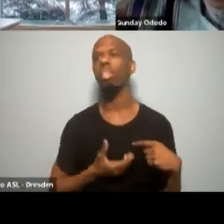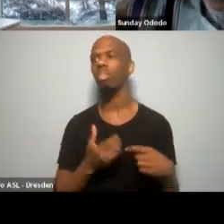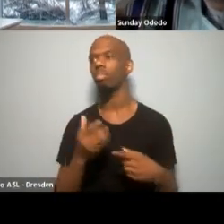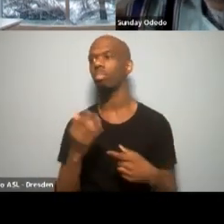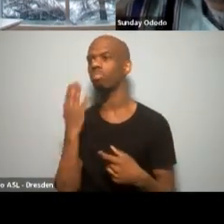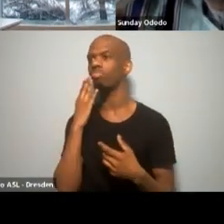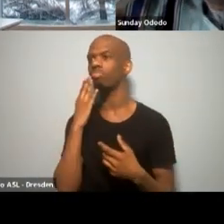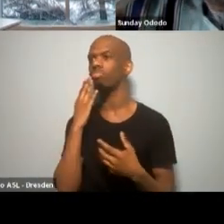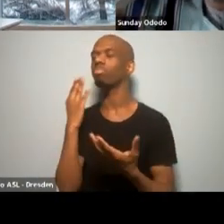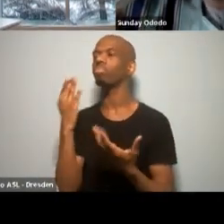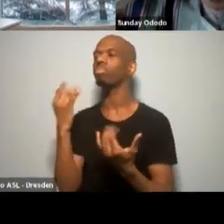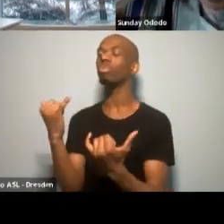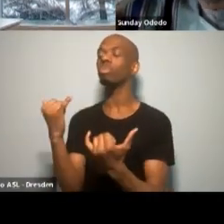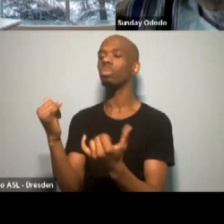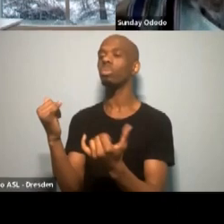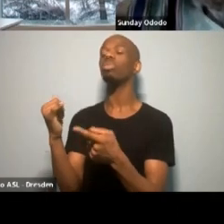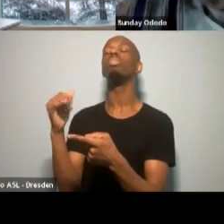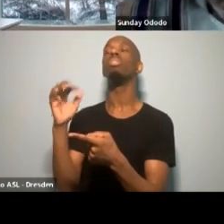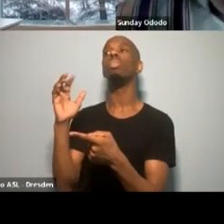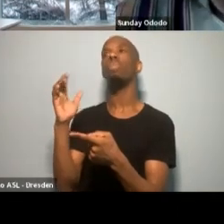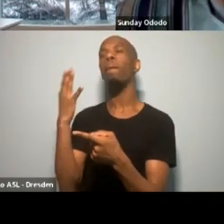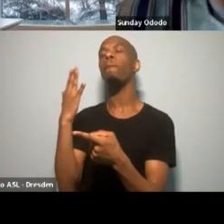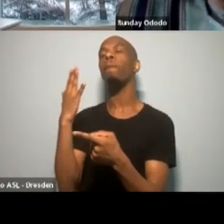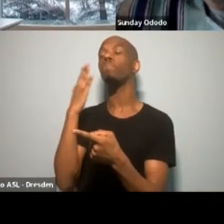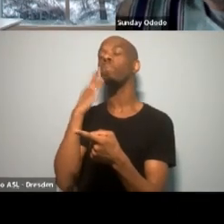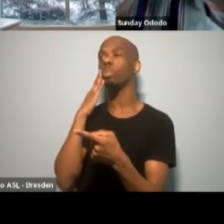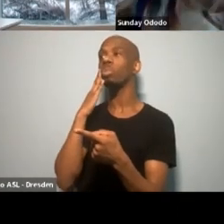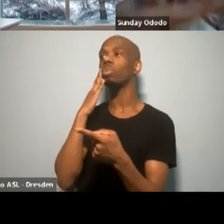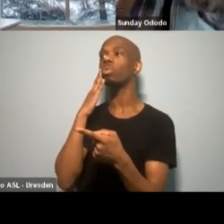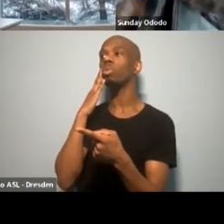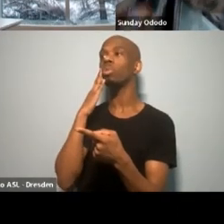So, and it is in the arts, the creative industry